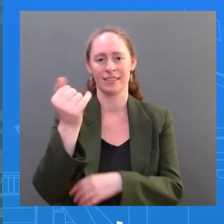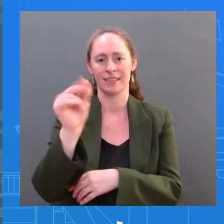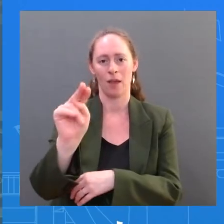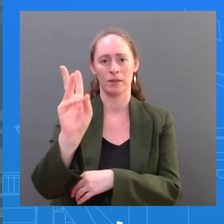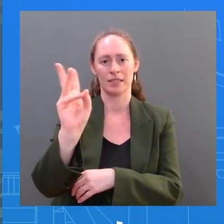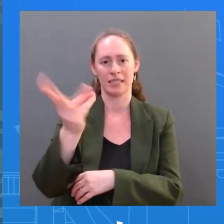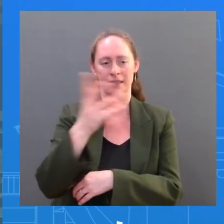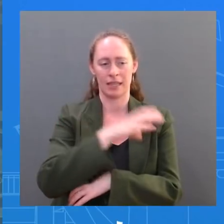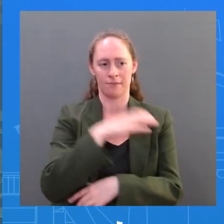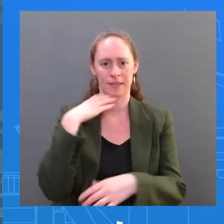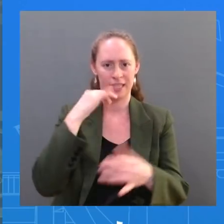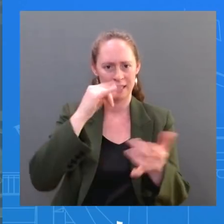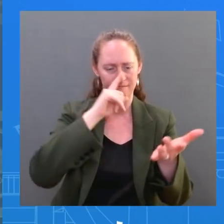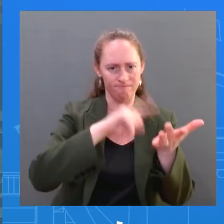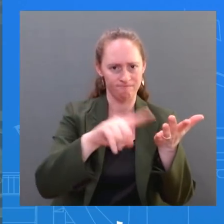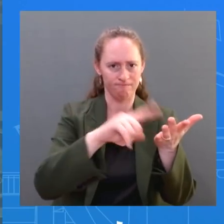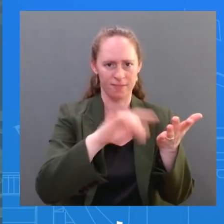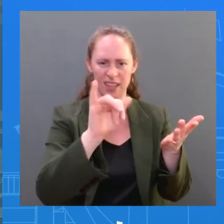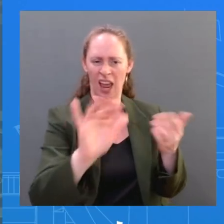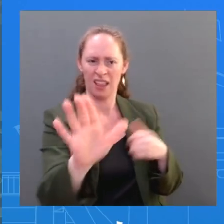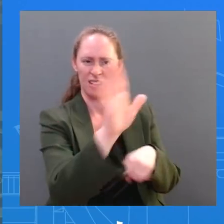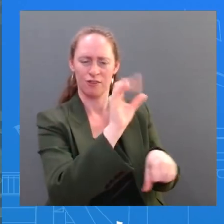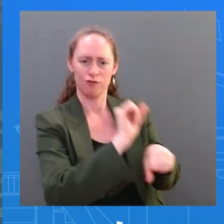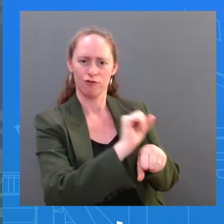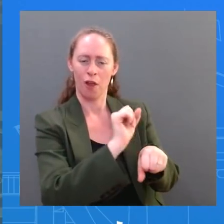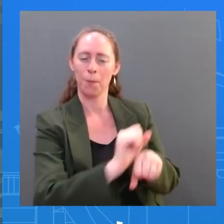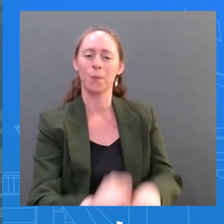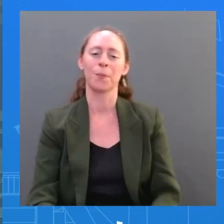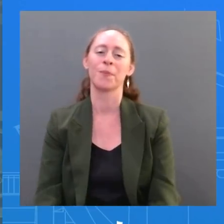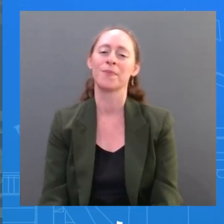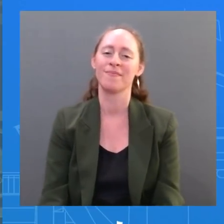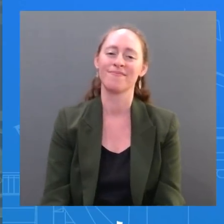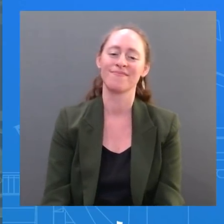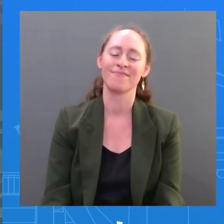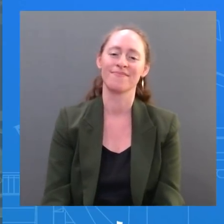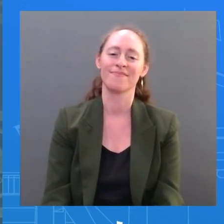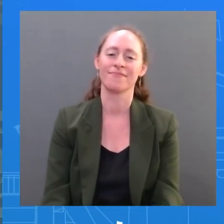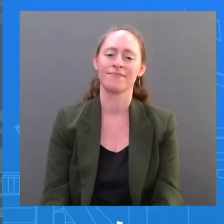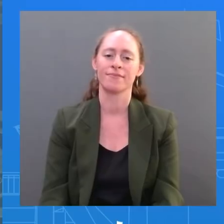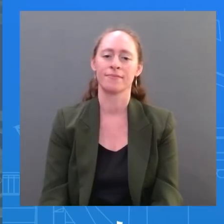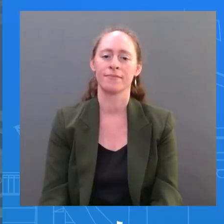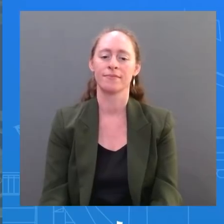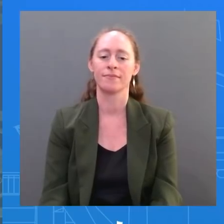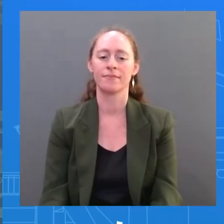The President has -- as he has said many times and we have said many times, thinks it's -- their work is important.